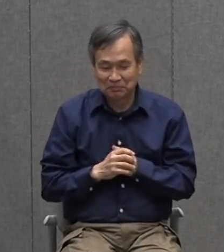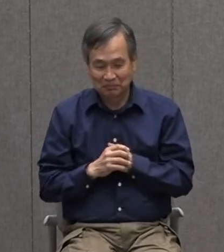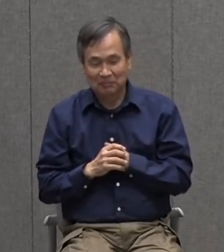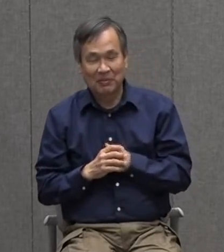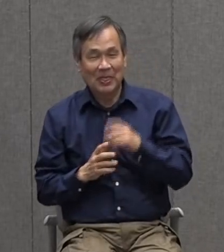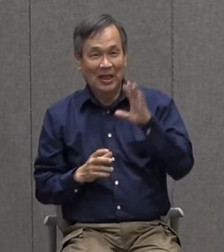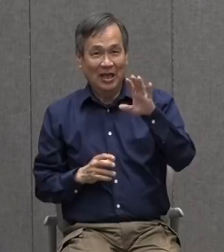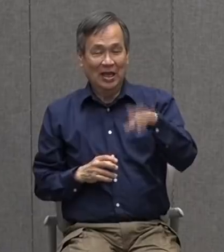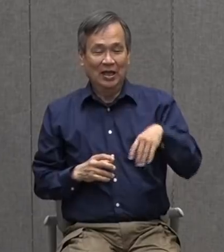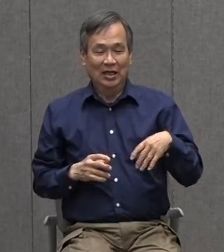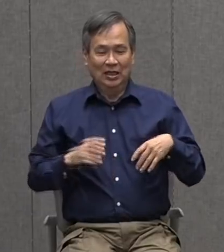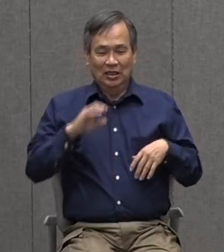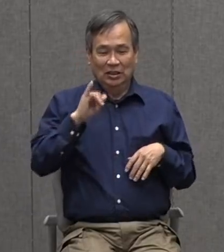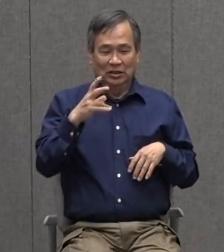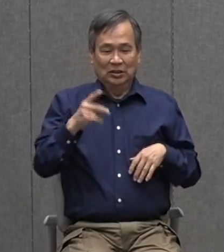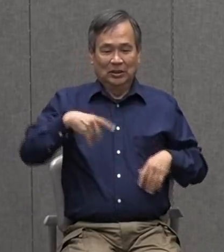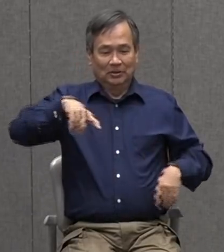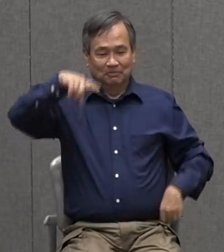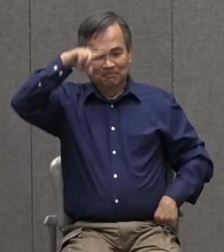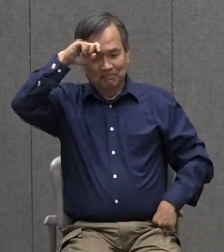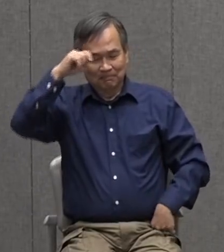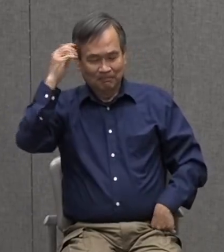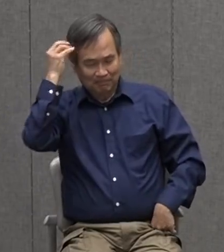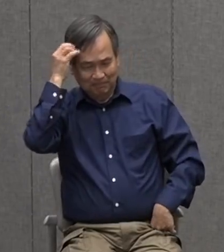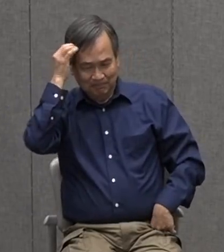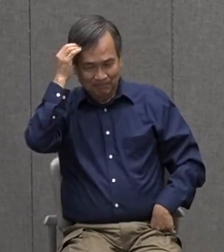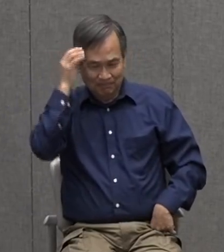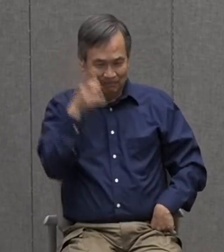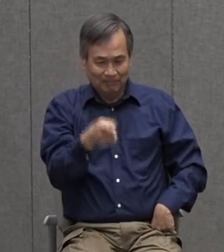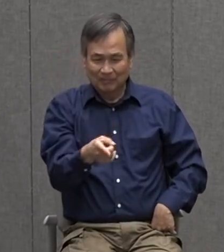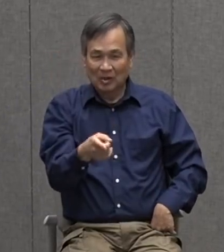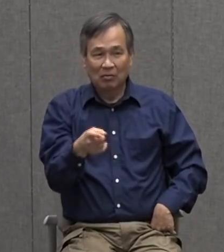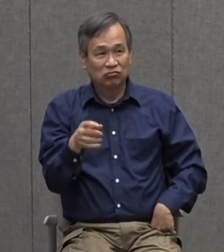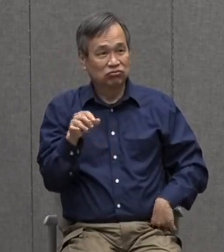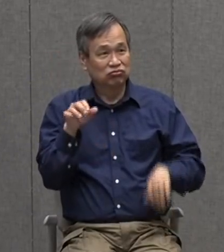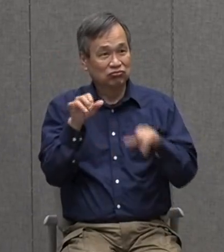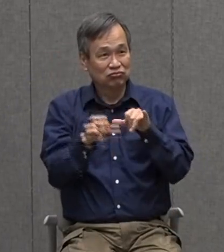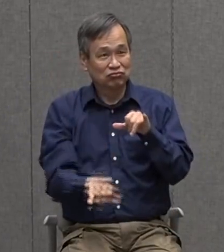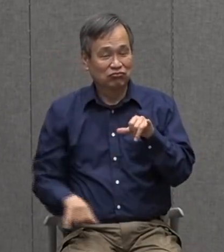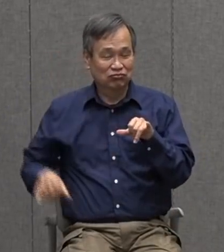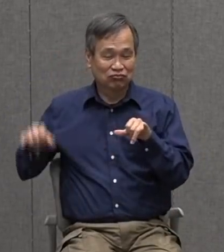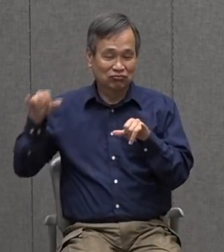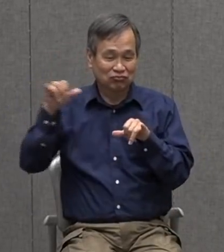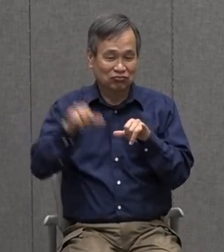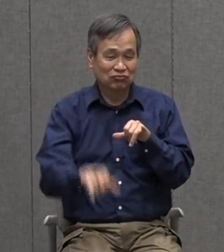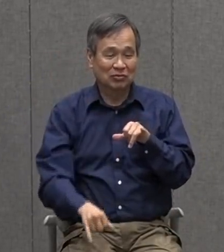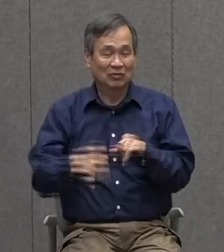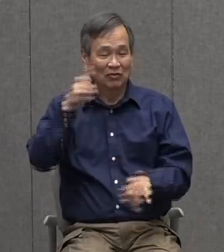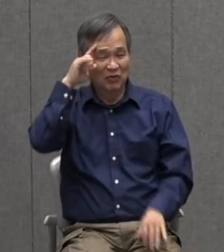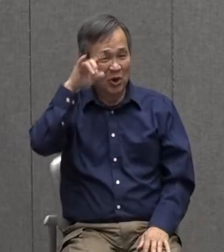But finally, Jack begin to think about it, "This can just go "on and on on the same way forever."